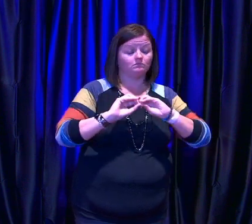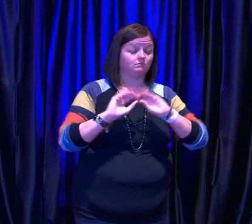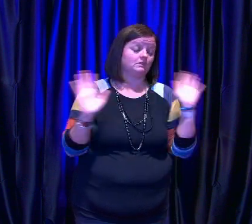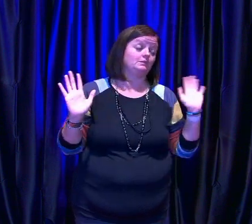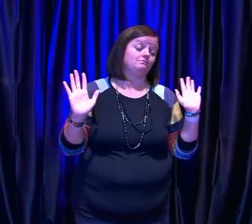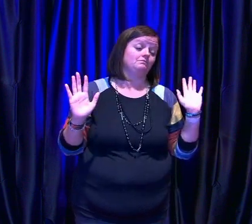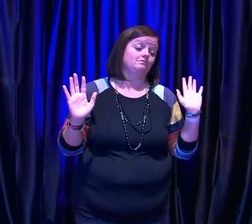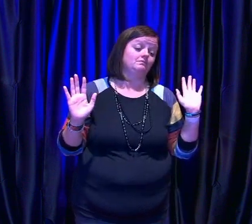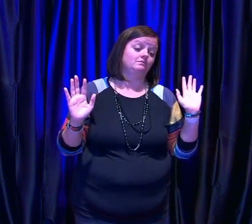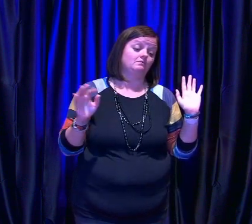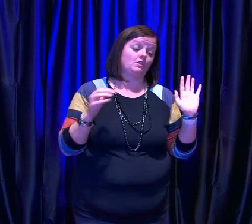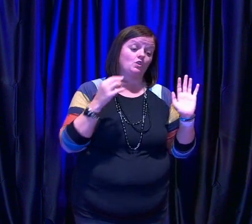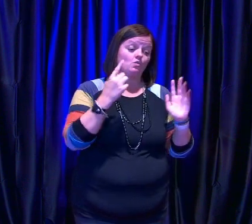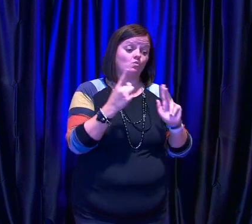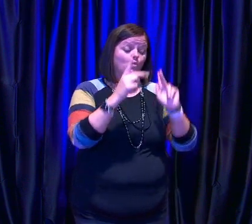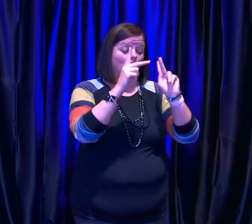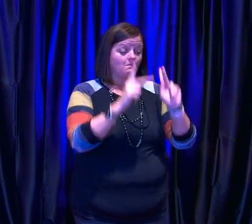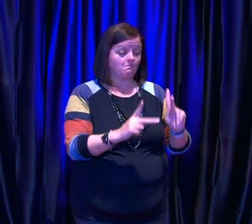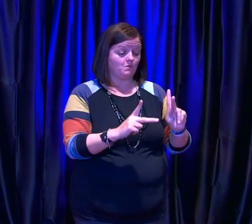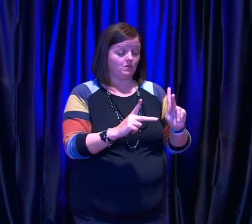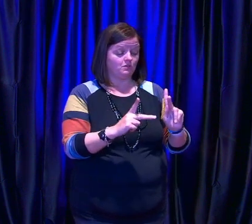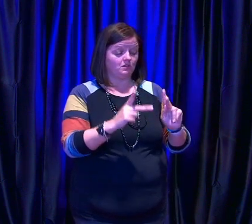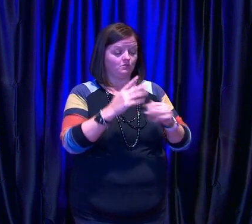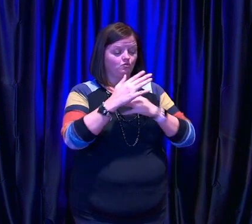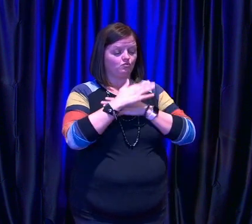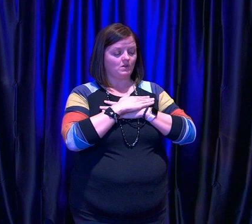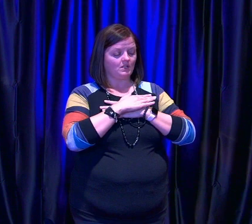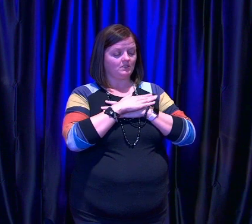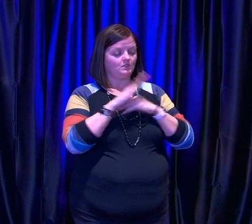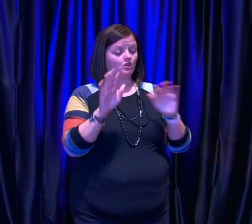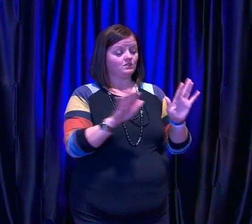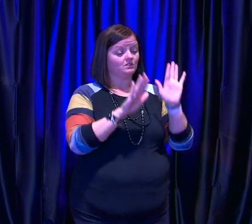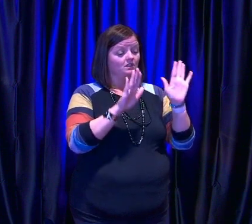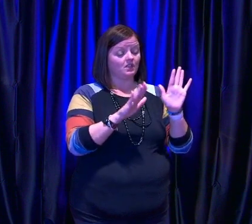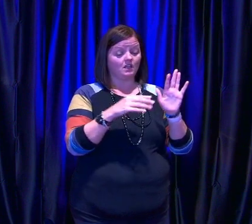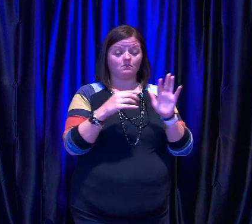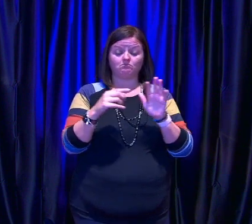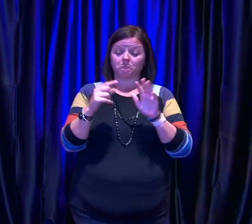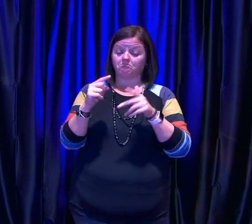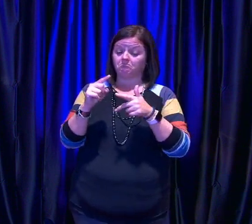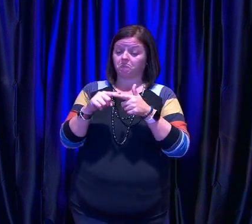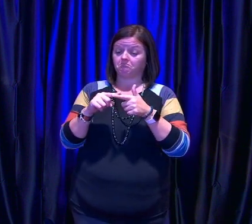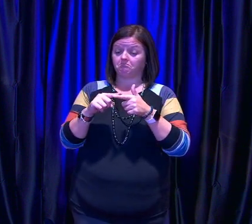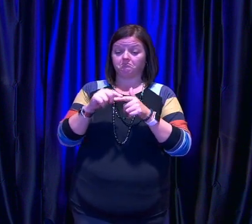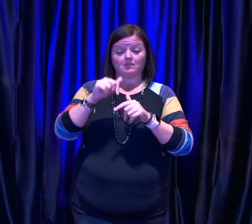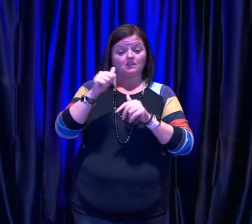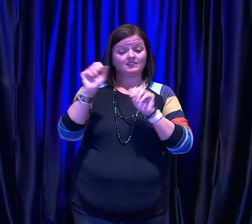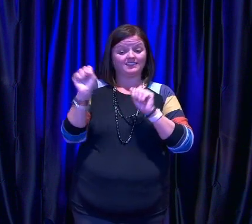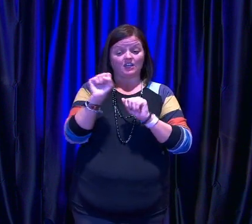one person observes sunday one saturday one another day friends it's